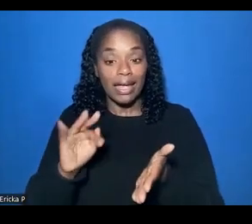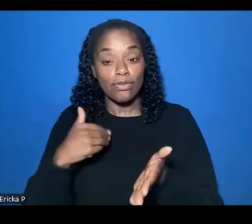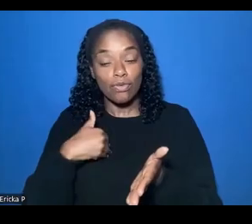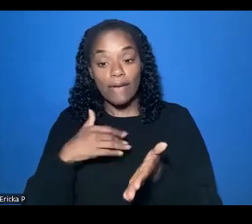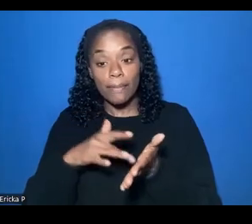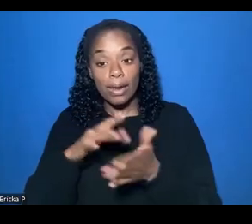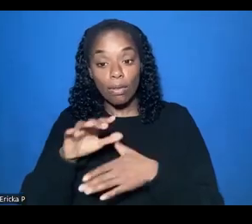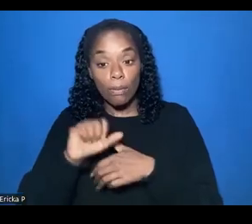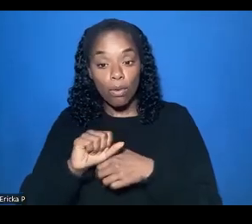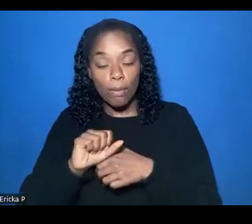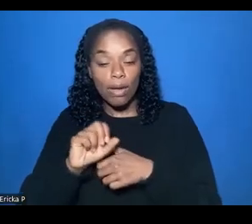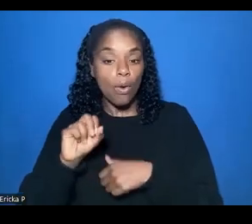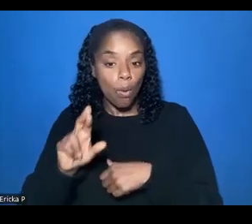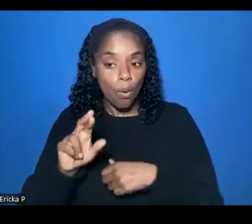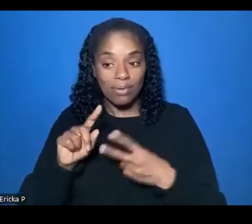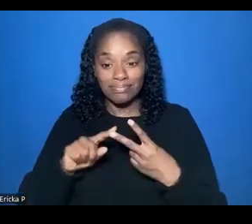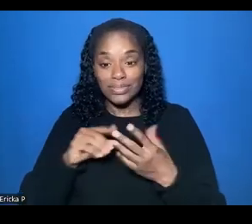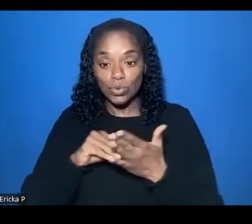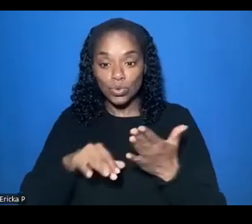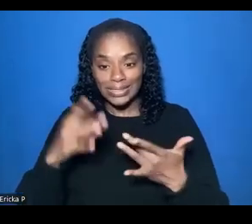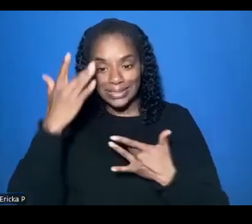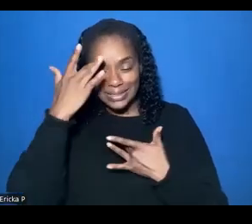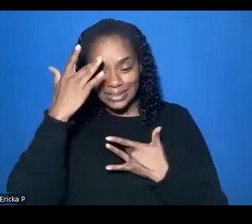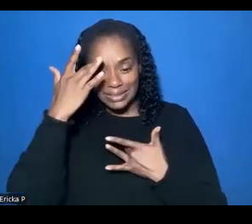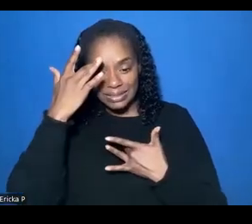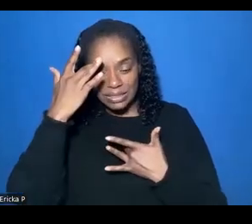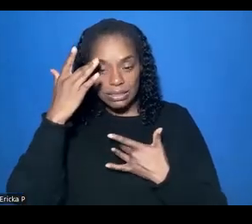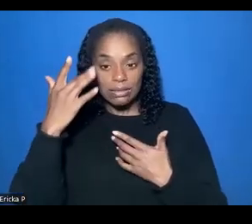you know, again, if the student is ill or, you know, maybe it's due to